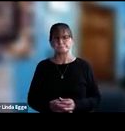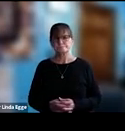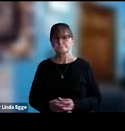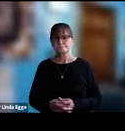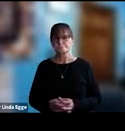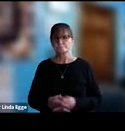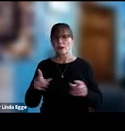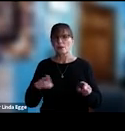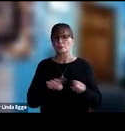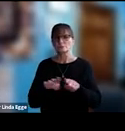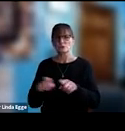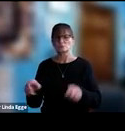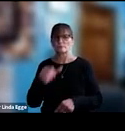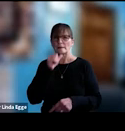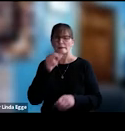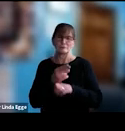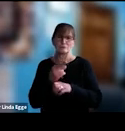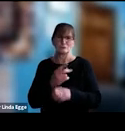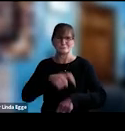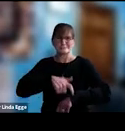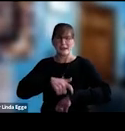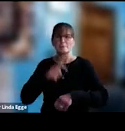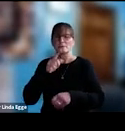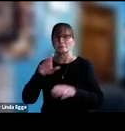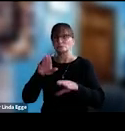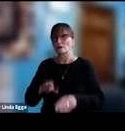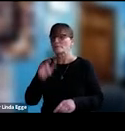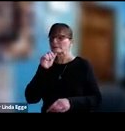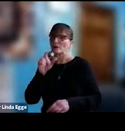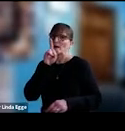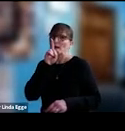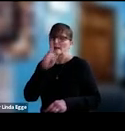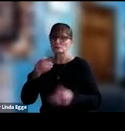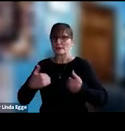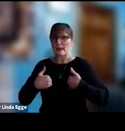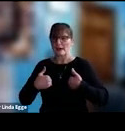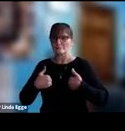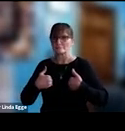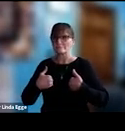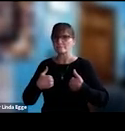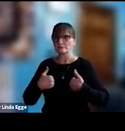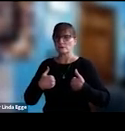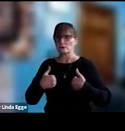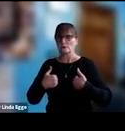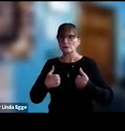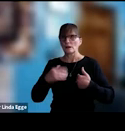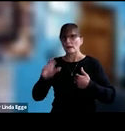There's also a non-use period, which is great, however, we don't actually have any medical records